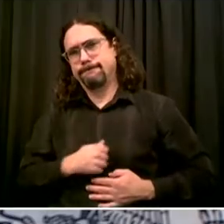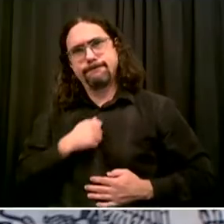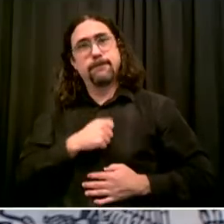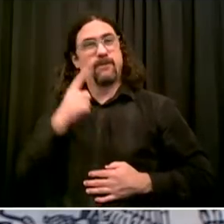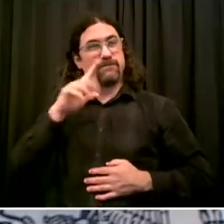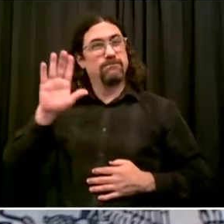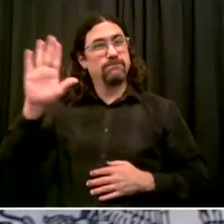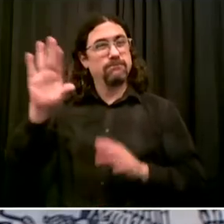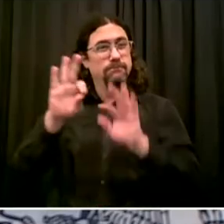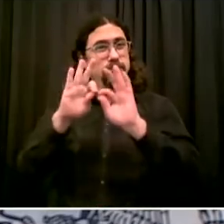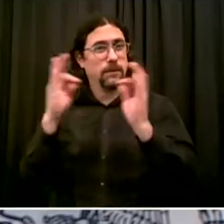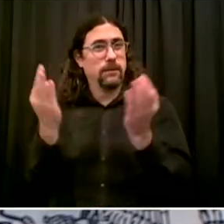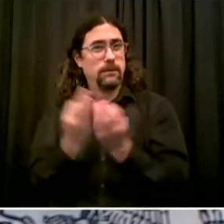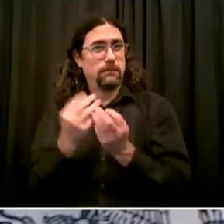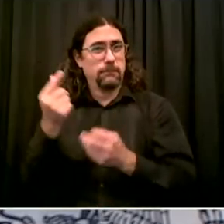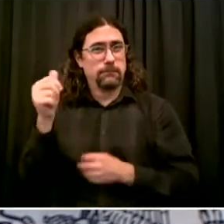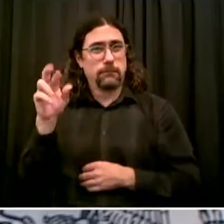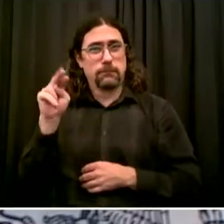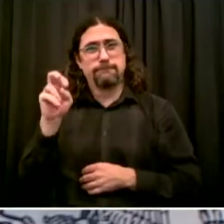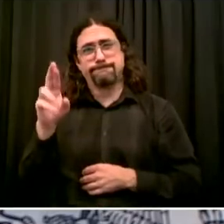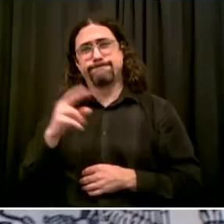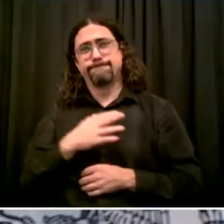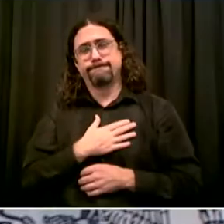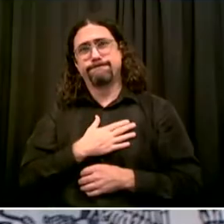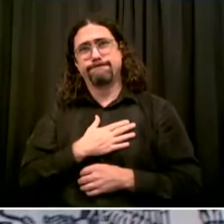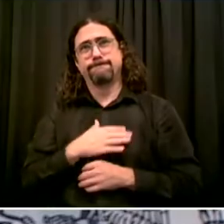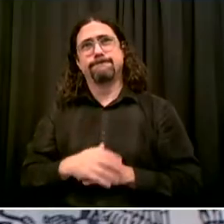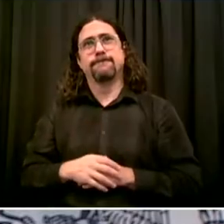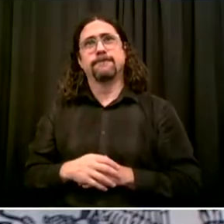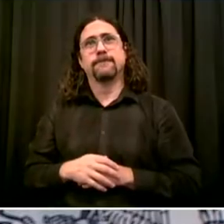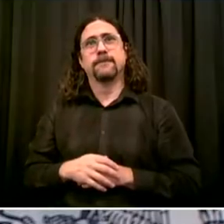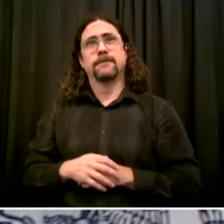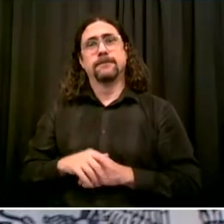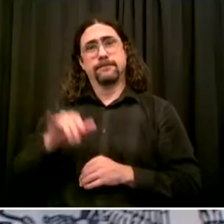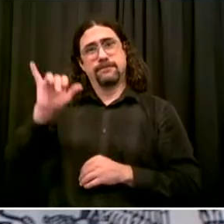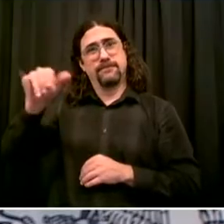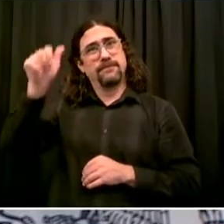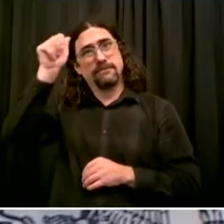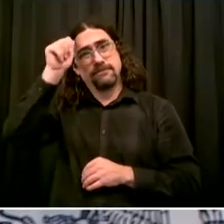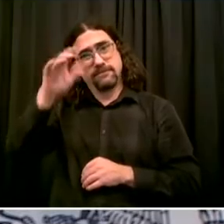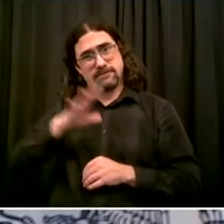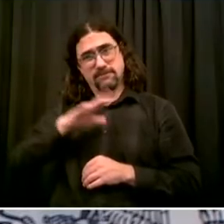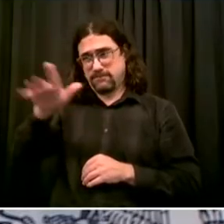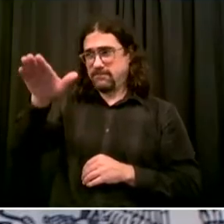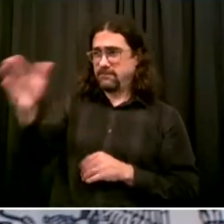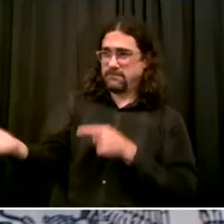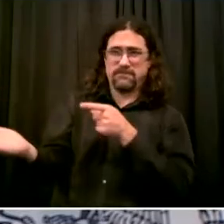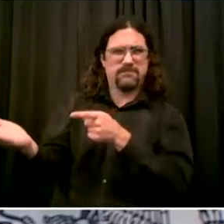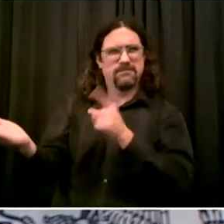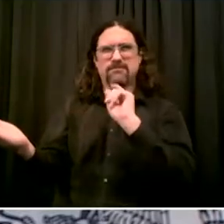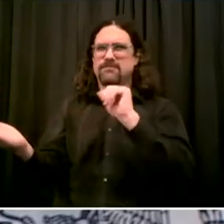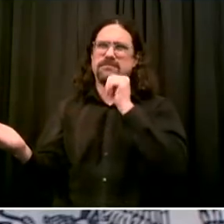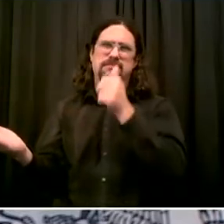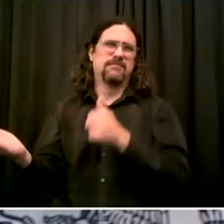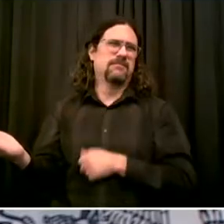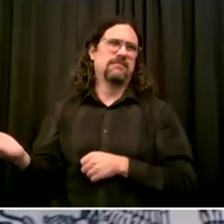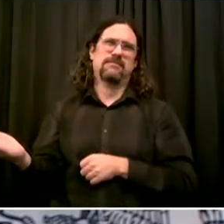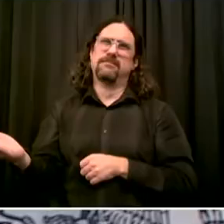WHAT I BELIEVE IN MY HEART IS THAT, IT HAS BEEN, AFTER THAT HORRIBLE, HORRIBLE